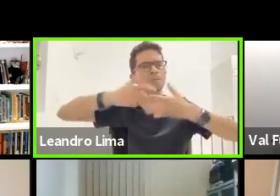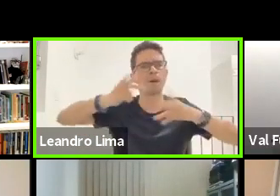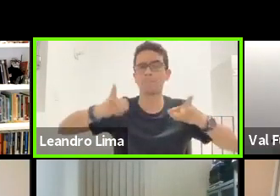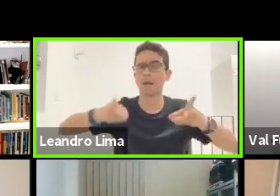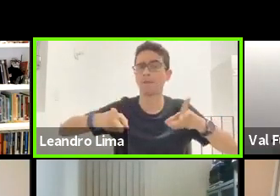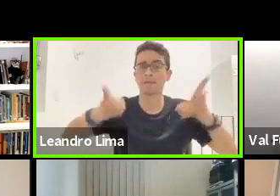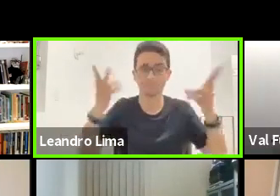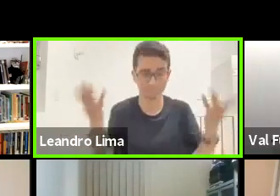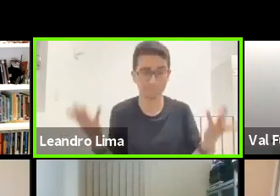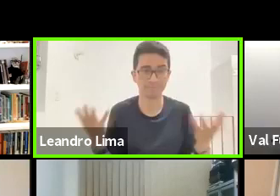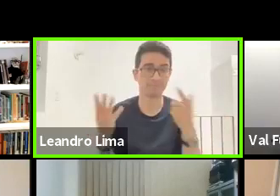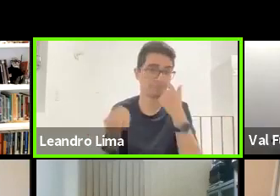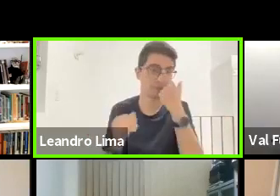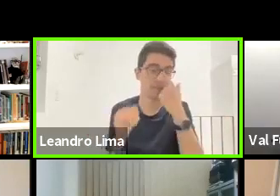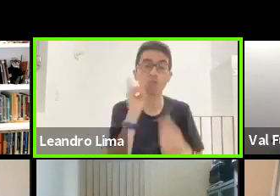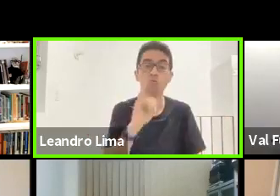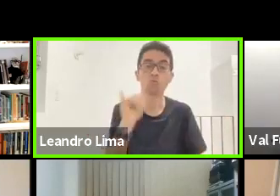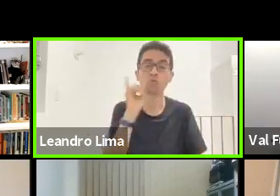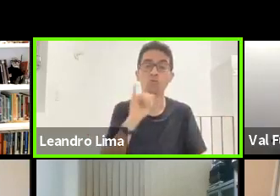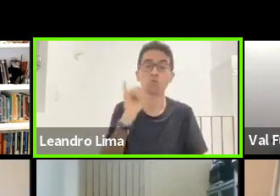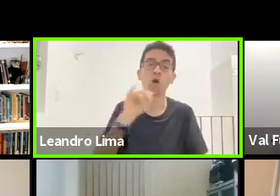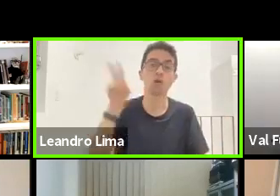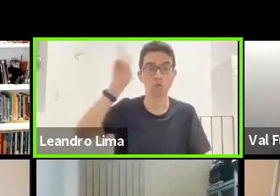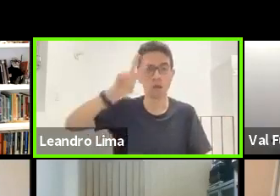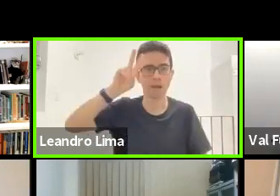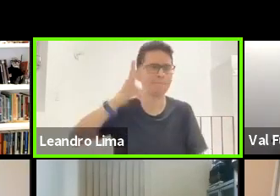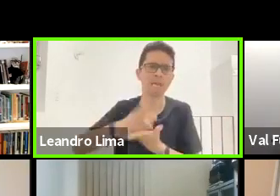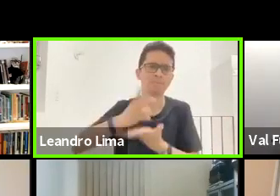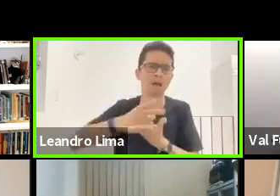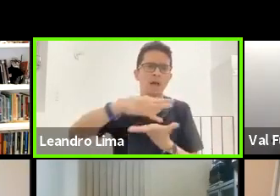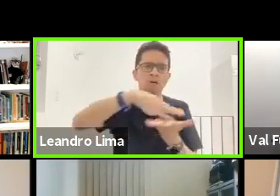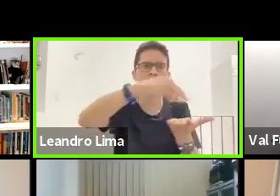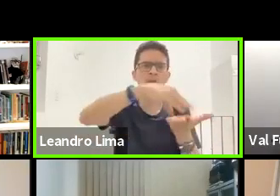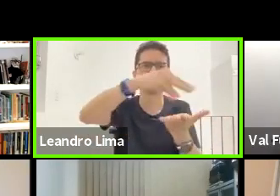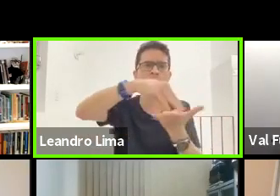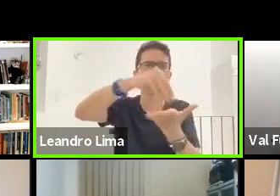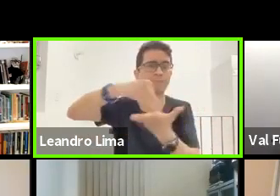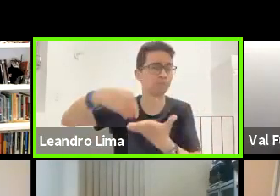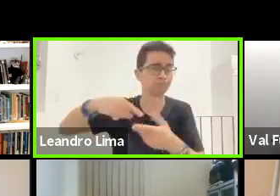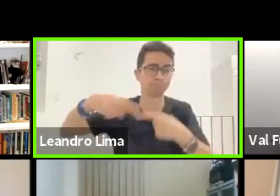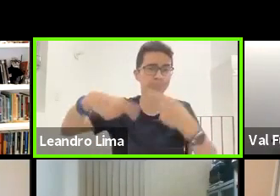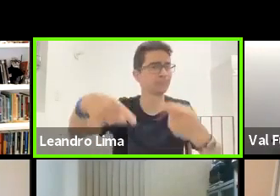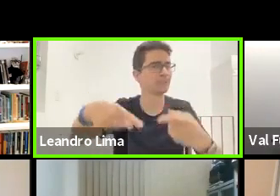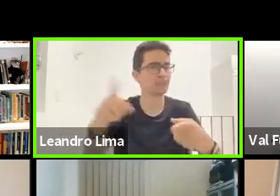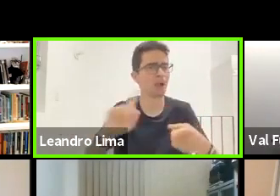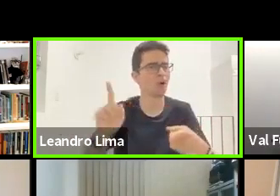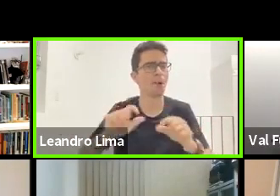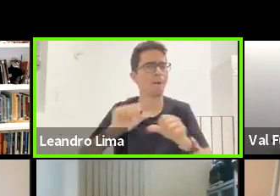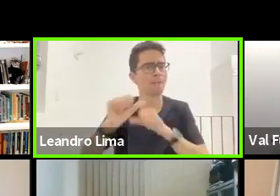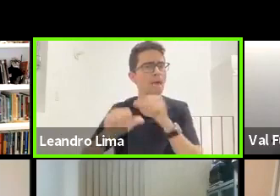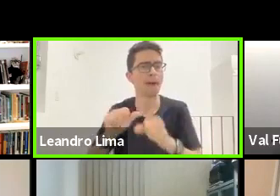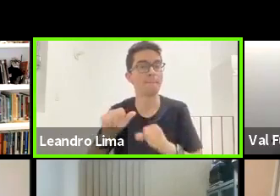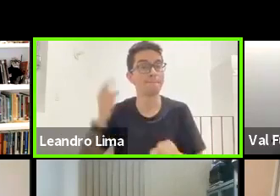If. if, if there is more if there is mythology instead of history of your textbooks, how to get there how who put it